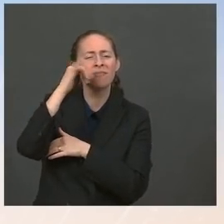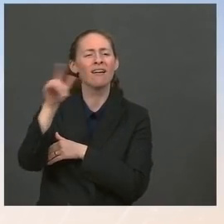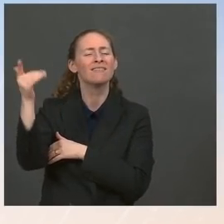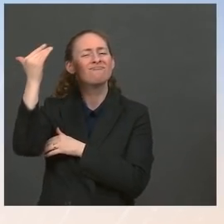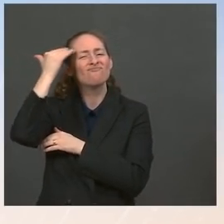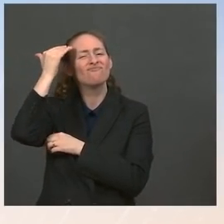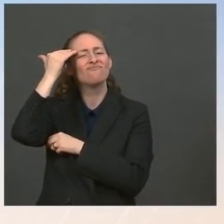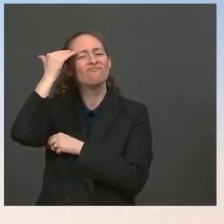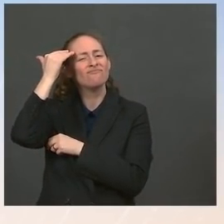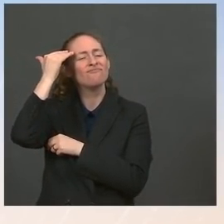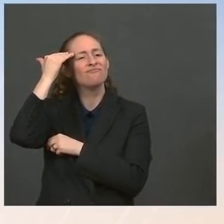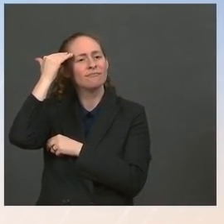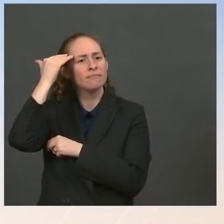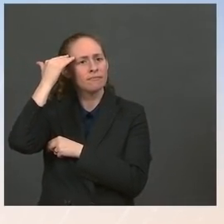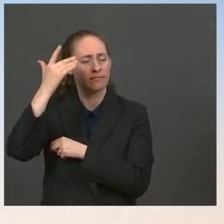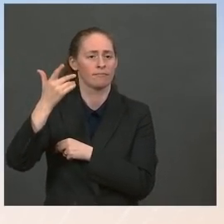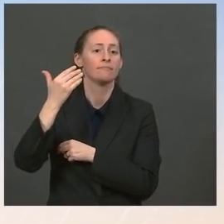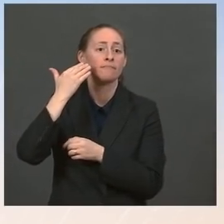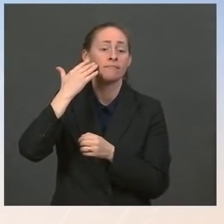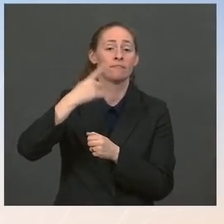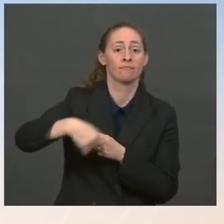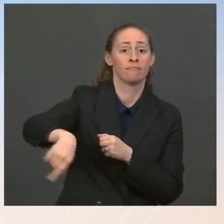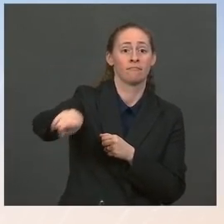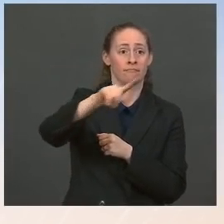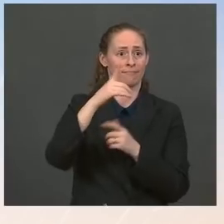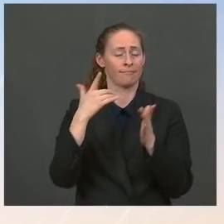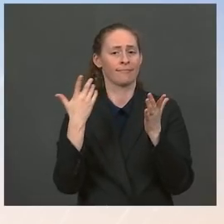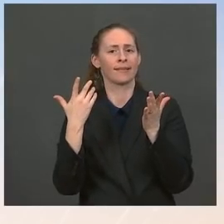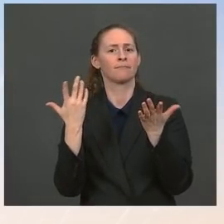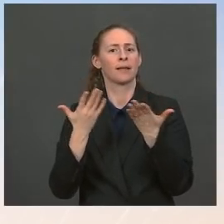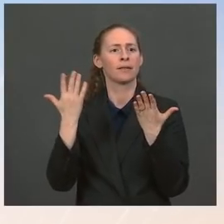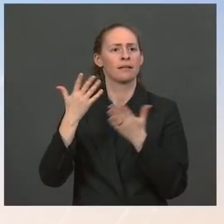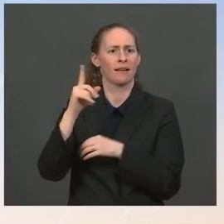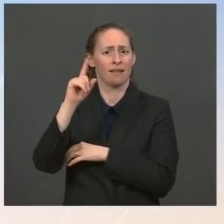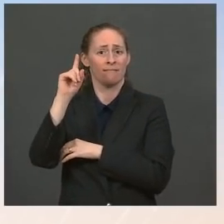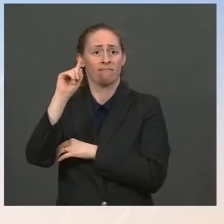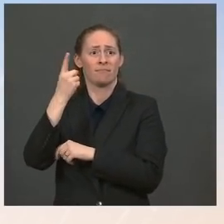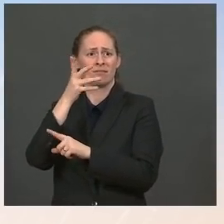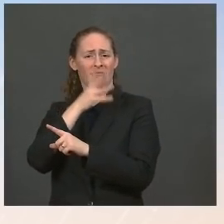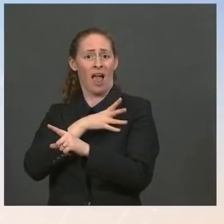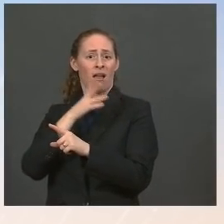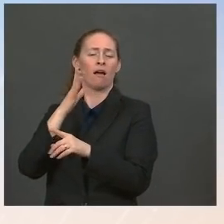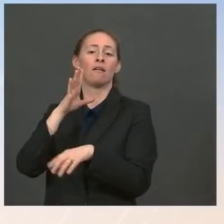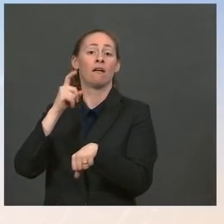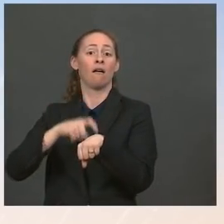we think that she is incredibly credible -- right? -- and has a powerful messenger,